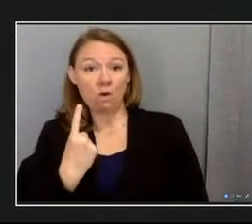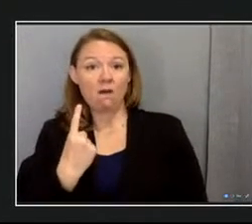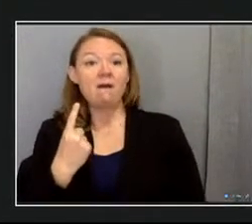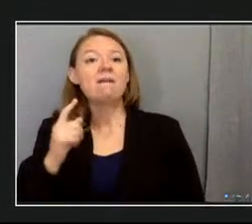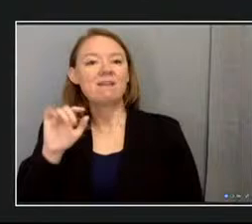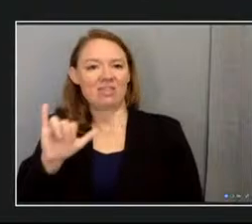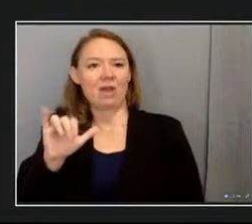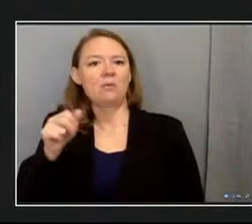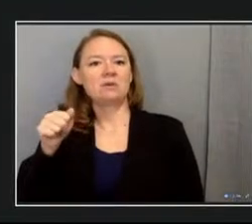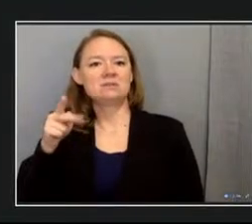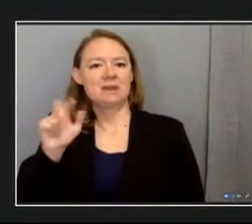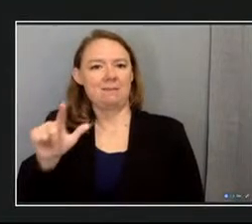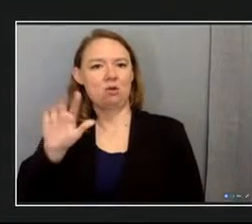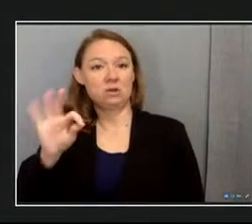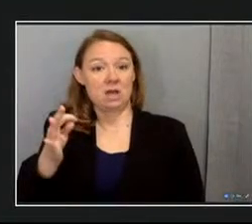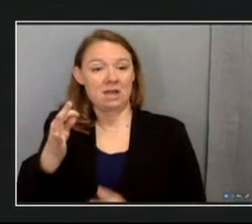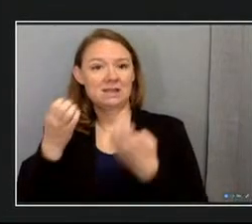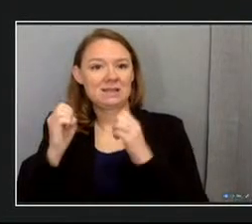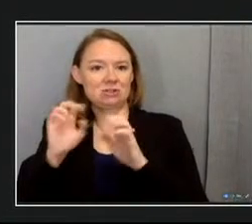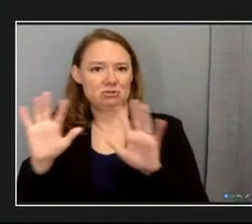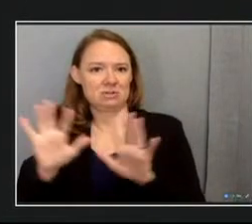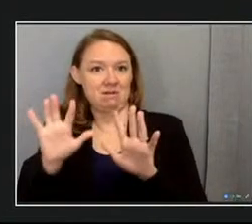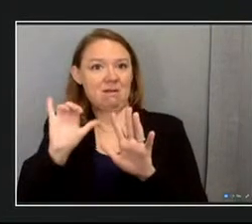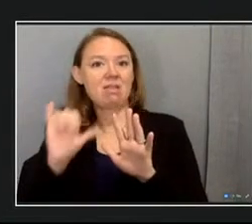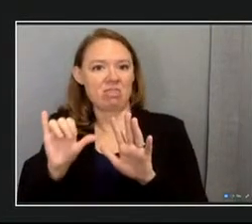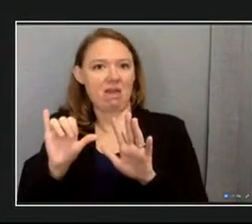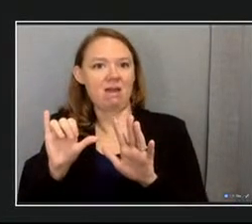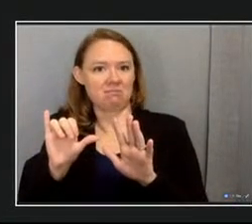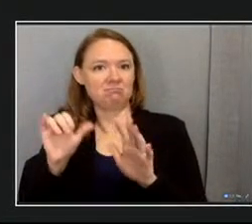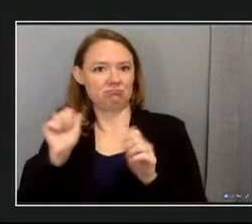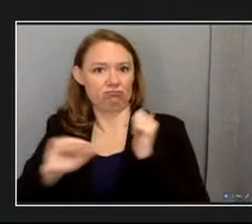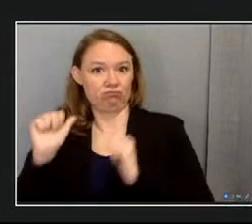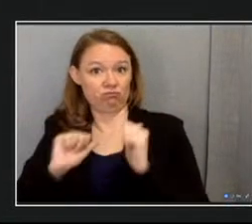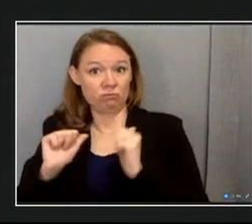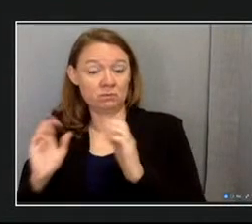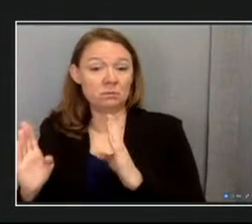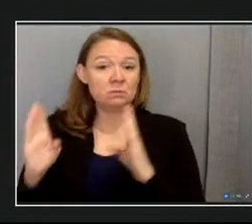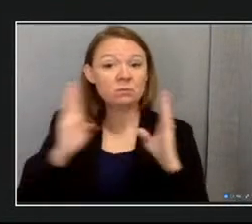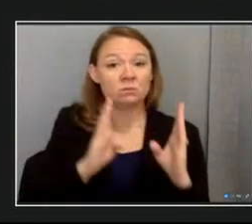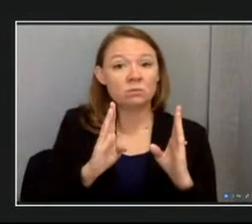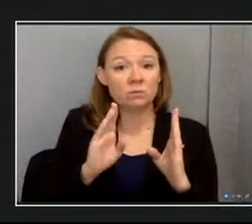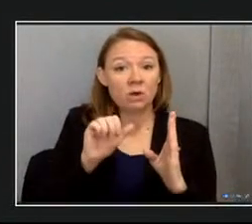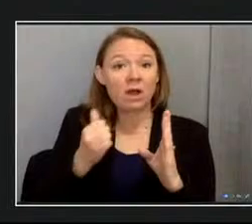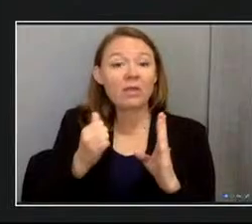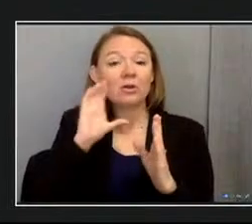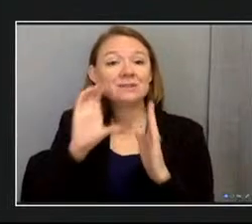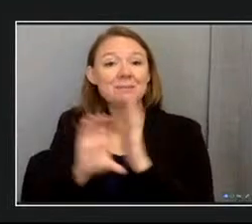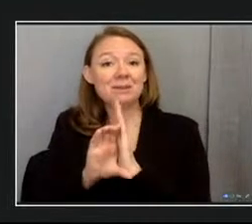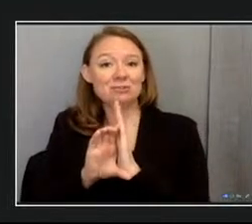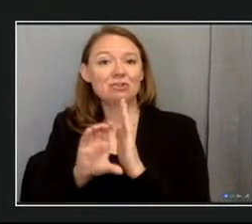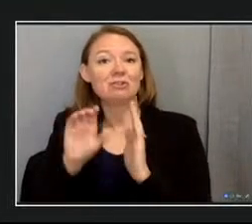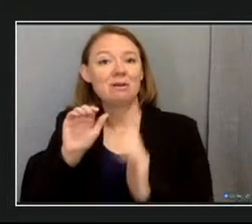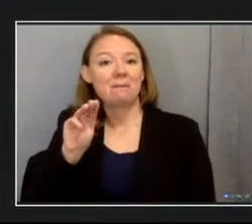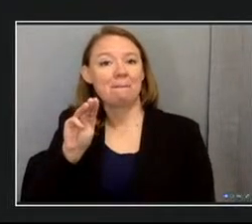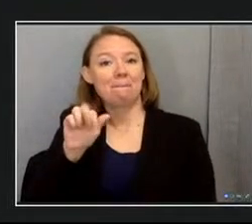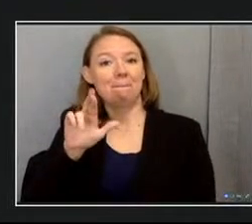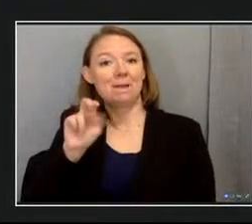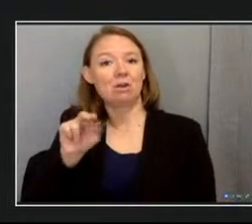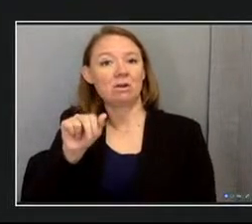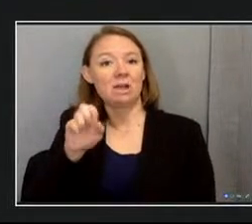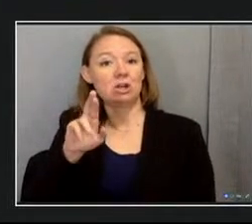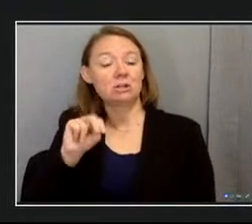is a photograph of Marian Anderson with first lady Eleanor Roosevelt and first lady Eleanor Roosevelt